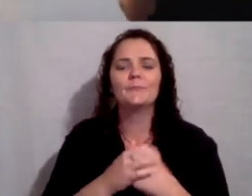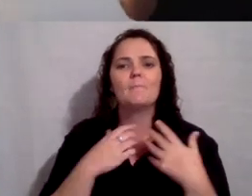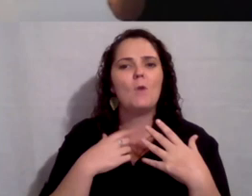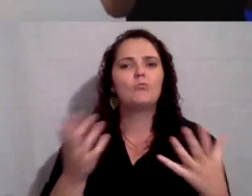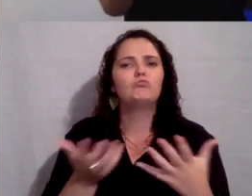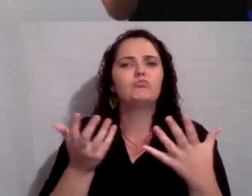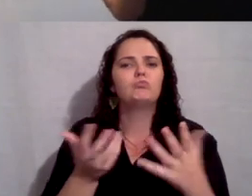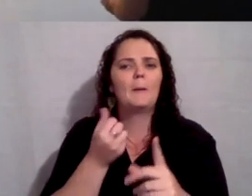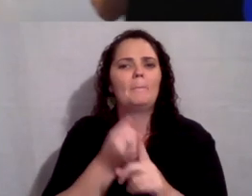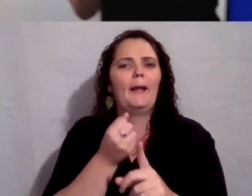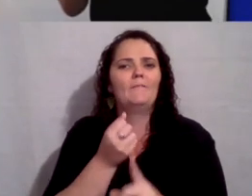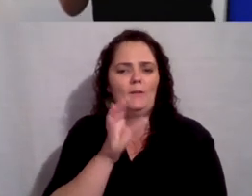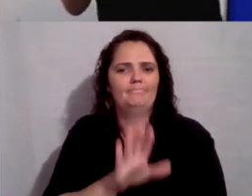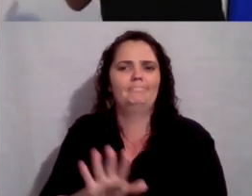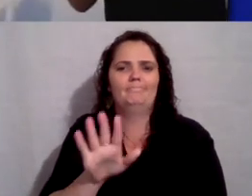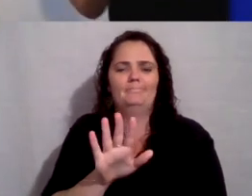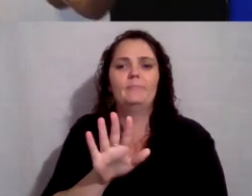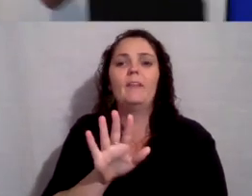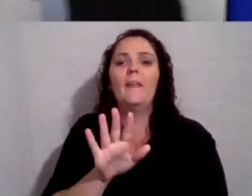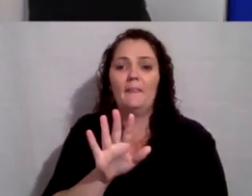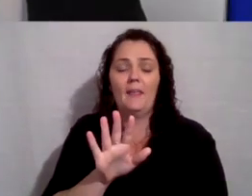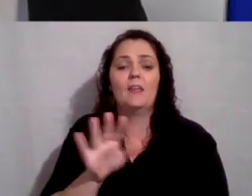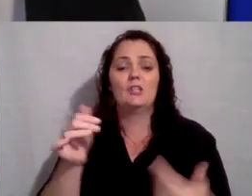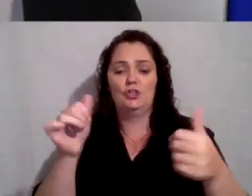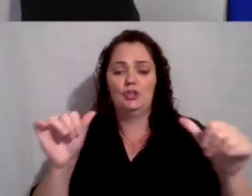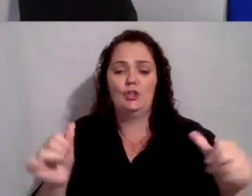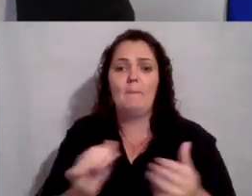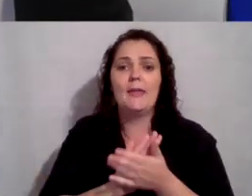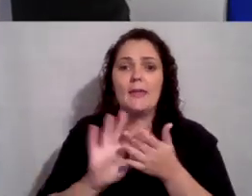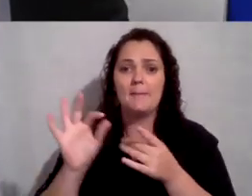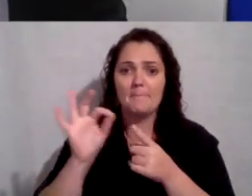bring a little bit of emphasis right there and then I want to emphasise that shape of her hip,